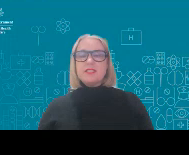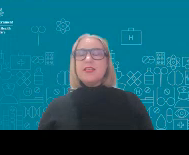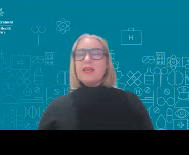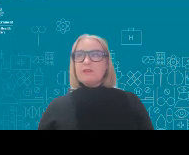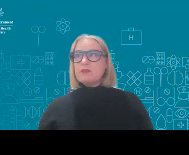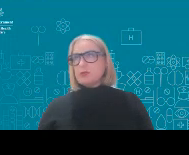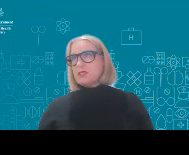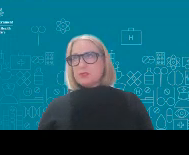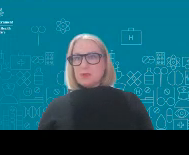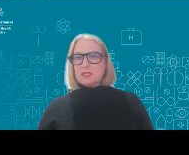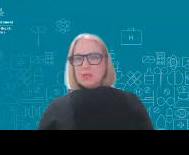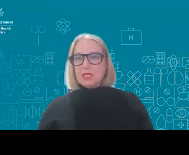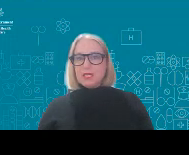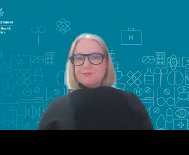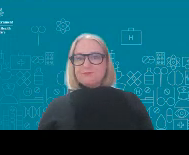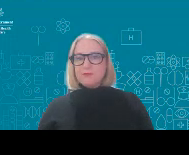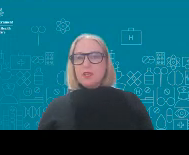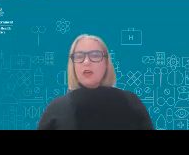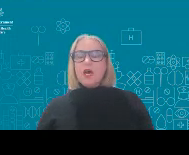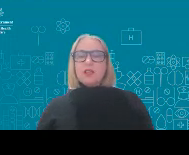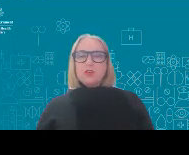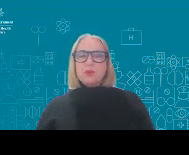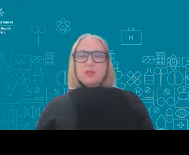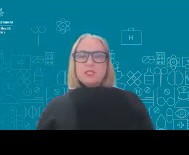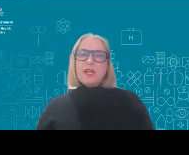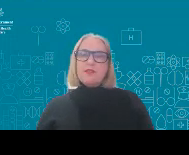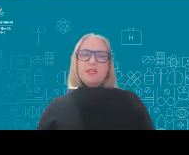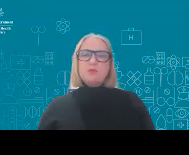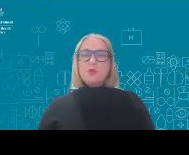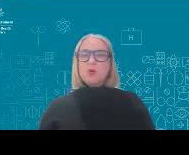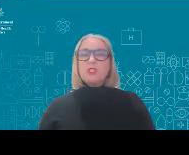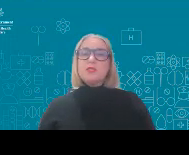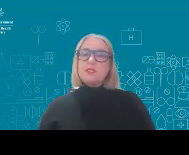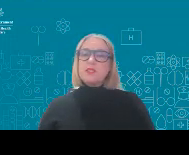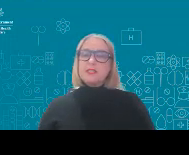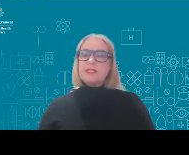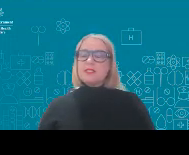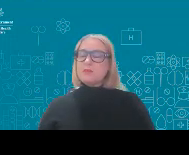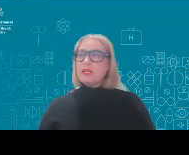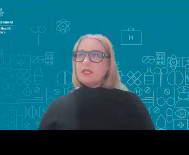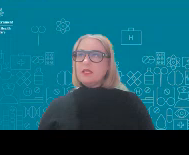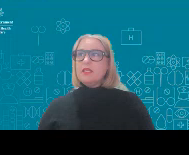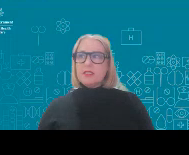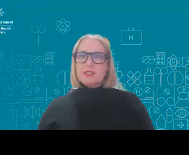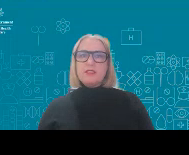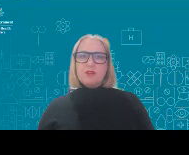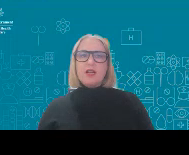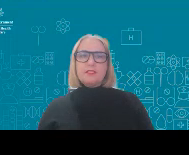everybody's responsibility. An older person having a supporter to assist their decision making is their right.